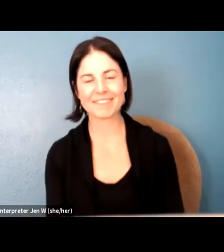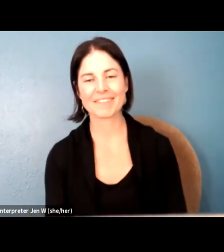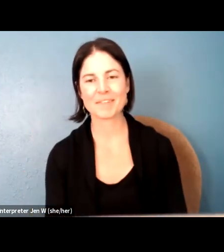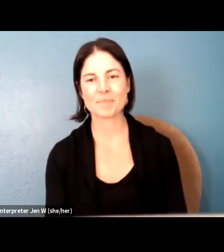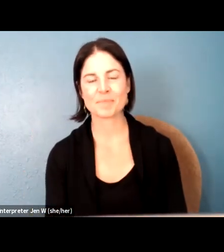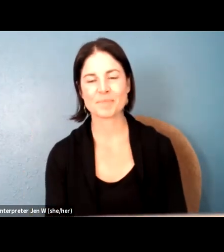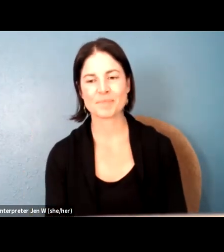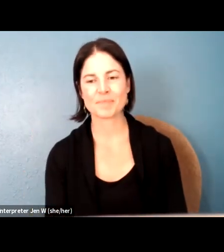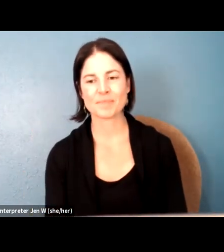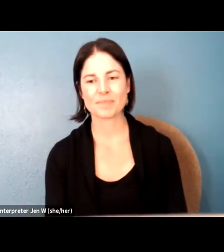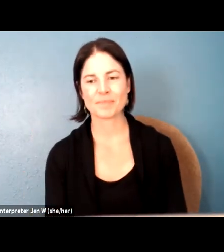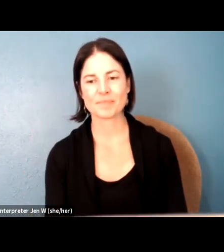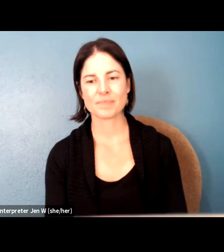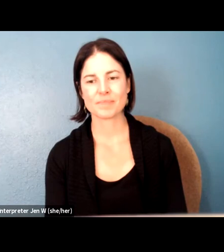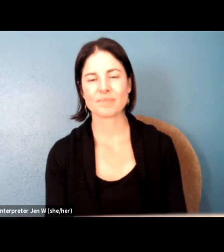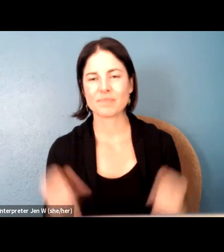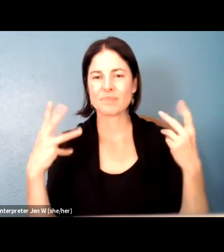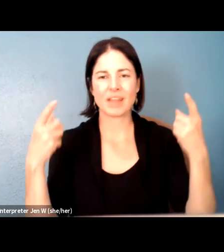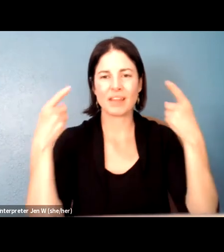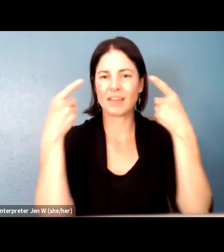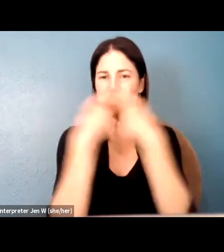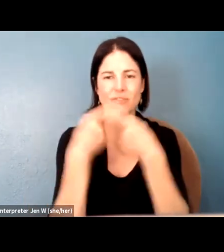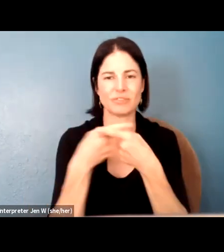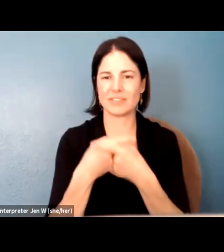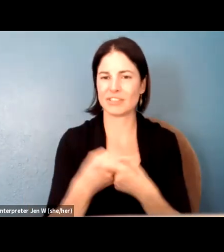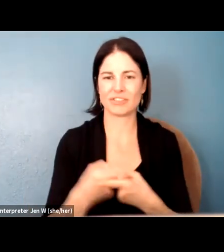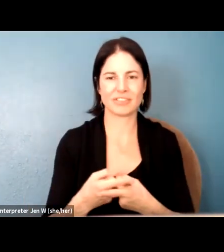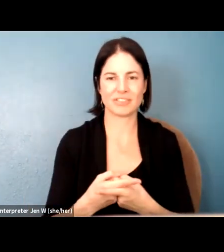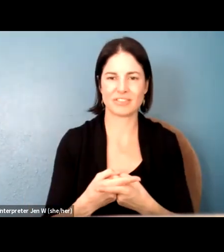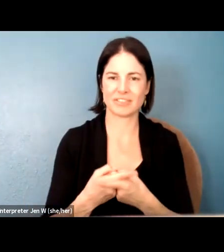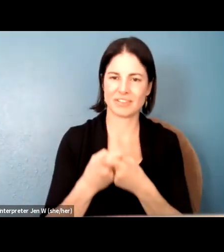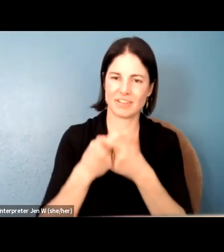The contradictions are sewn into the formation of the nation and